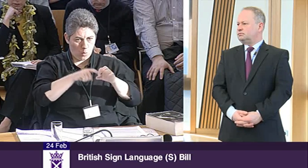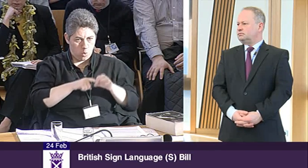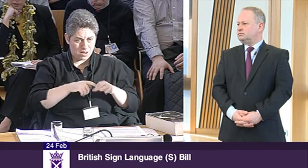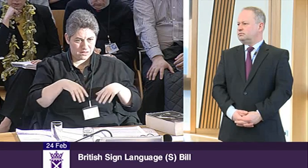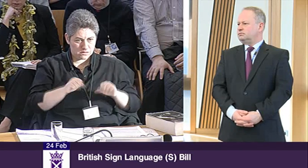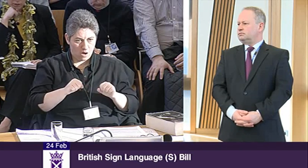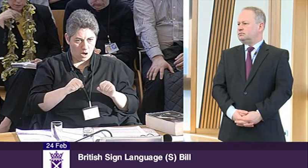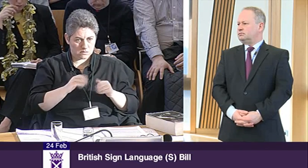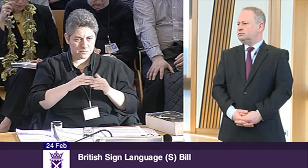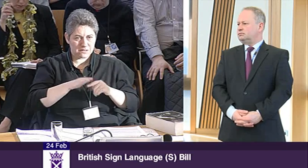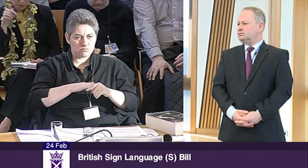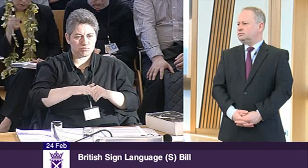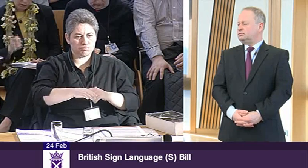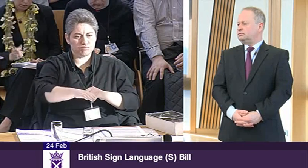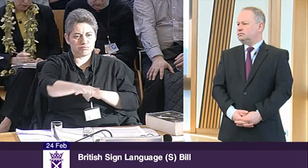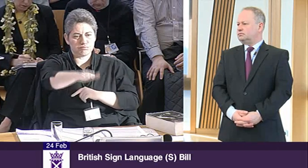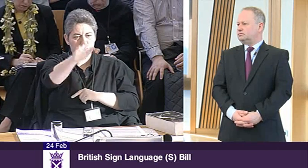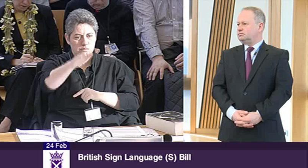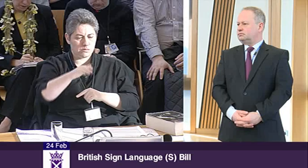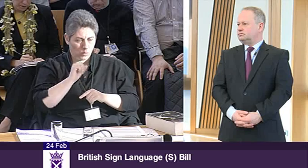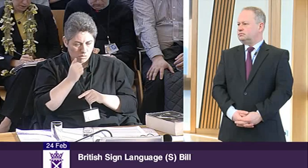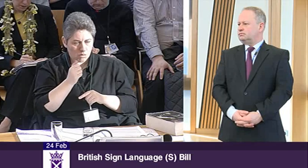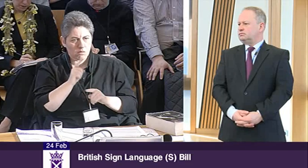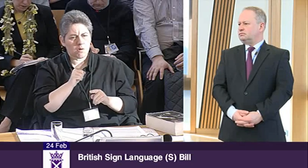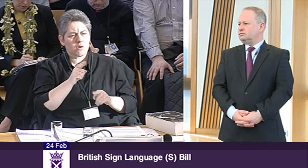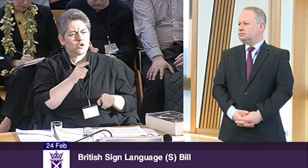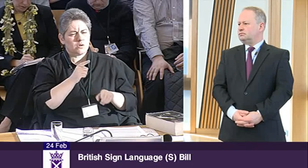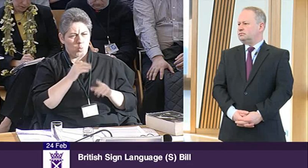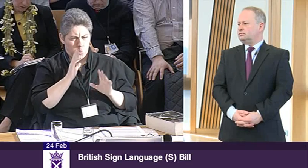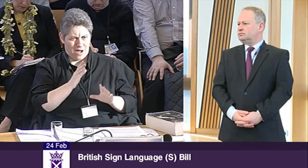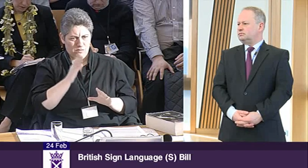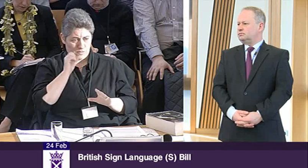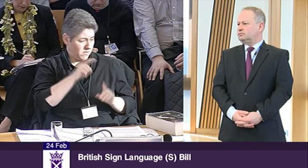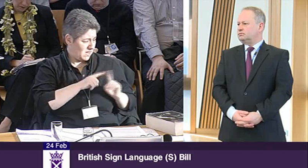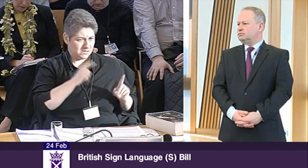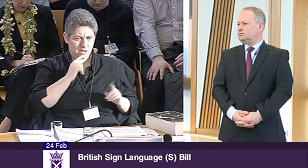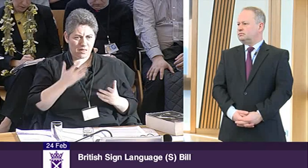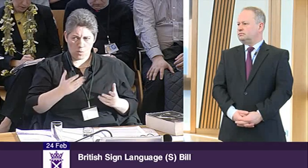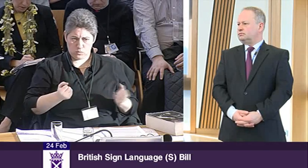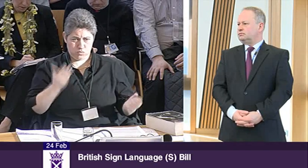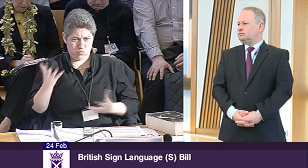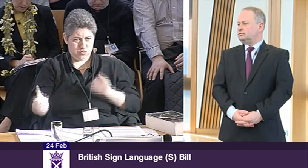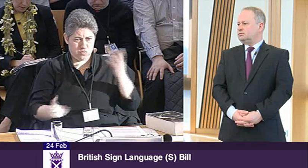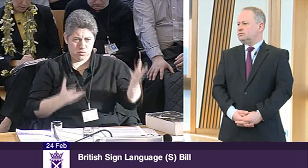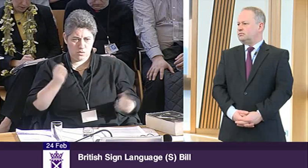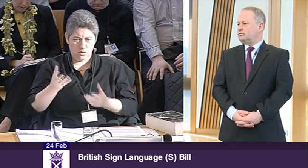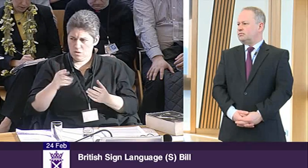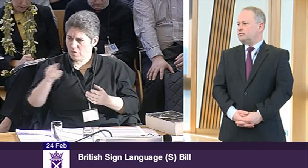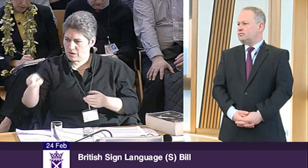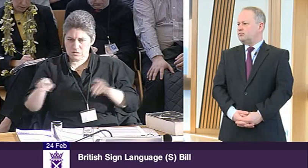term to save public money. As Frankie McLean said, if we give deaf people a quality start in life, they will contribute.